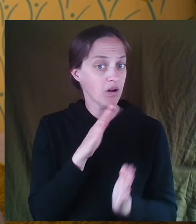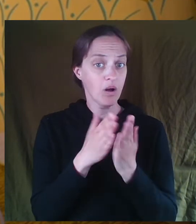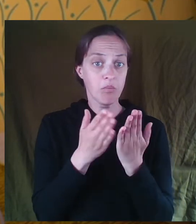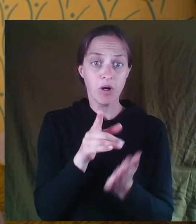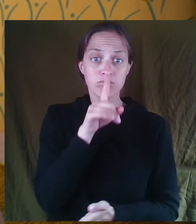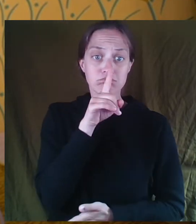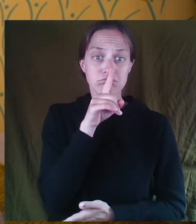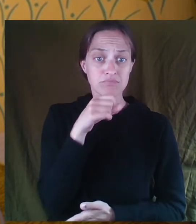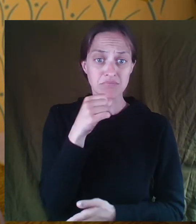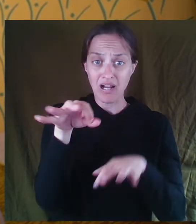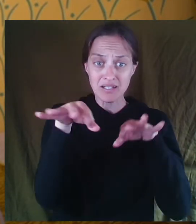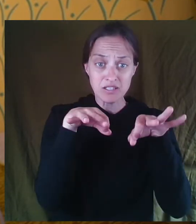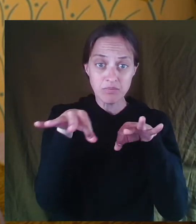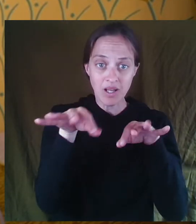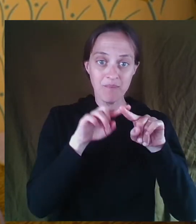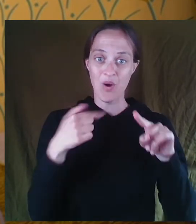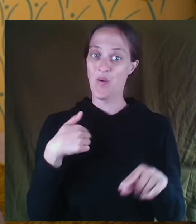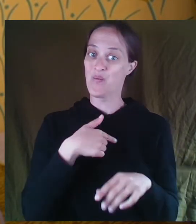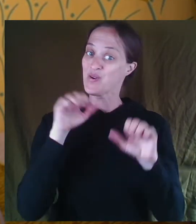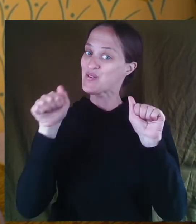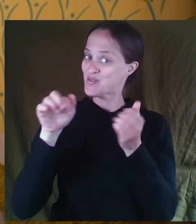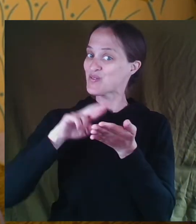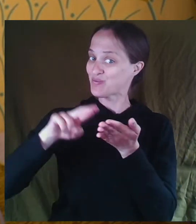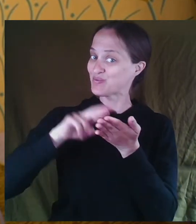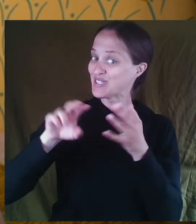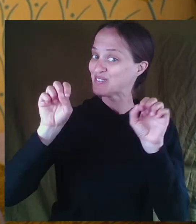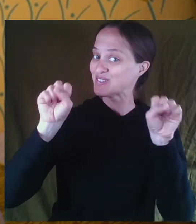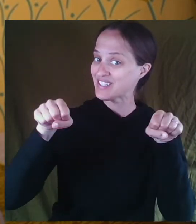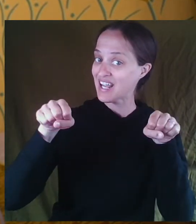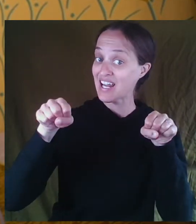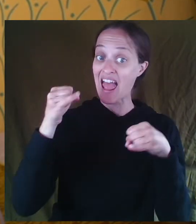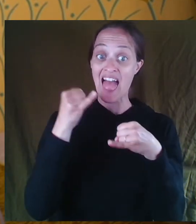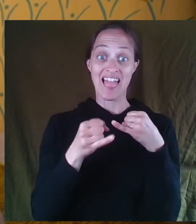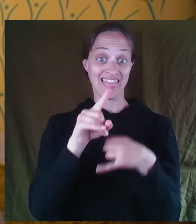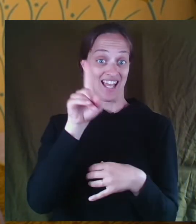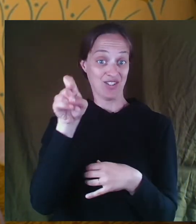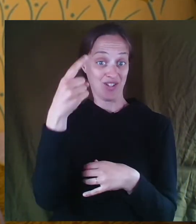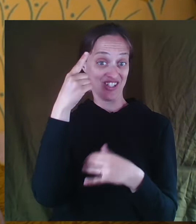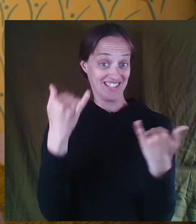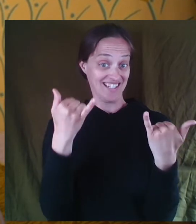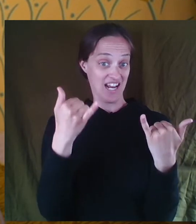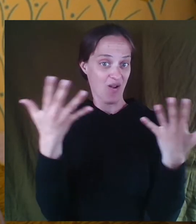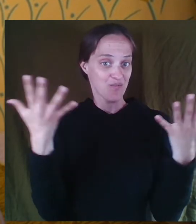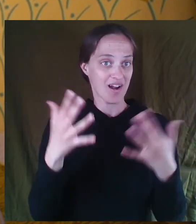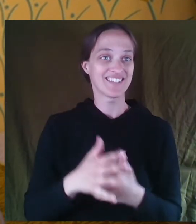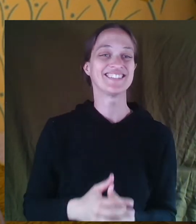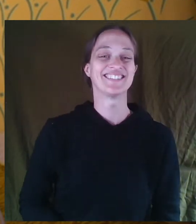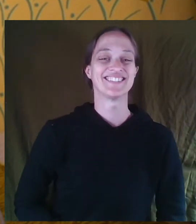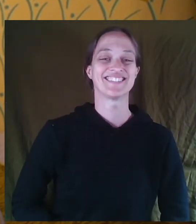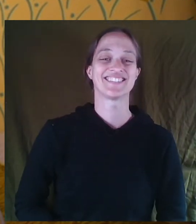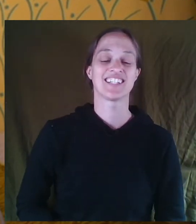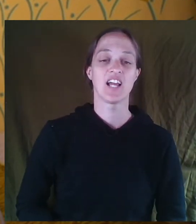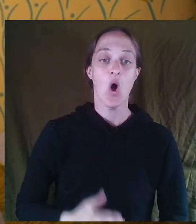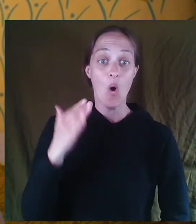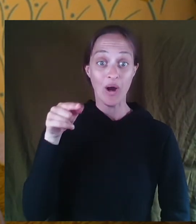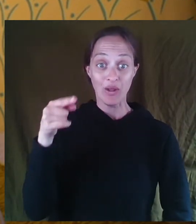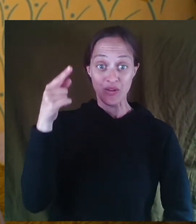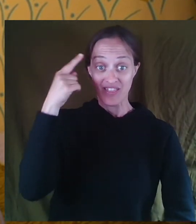That's something the book doesn't tell us that maybe we can do some more research on. My last question for you is this,